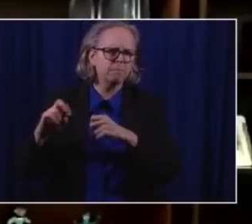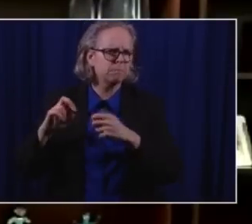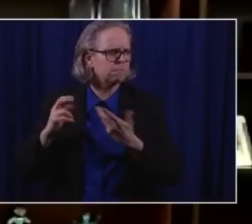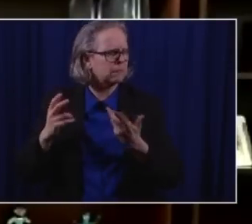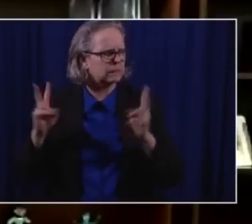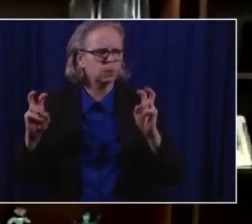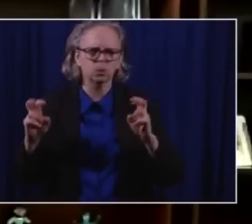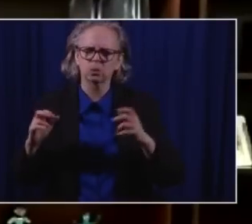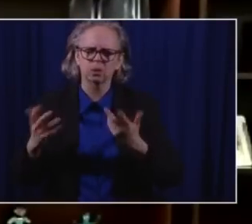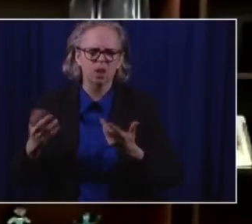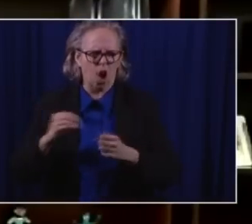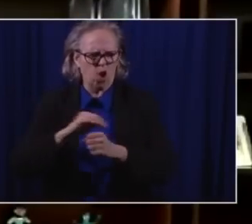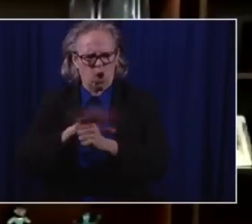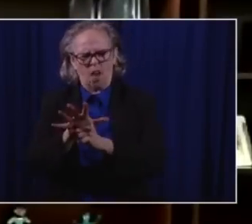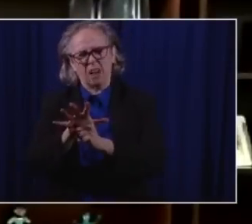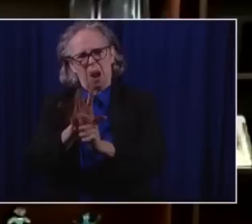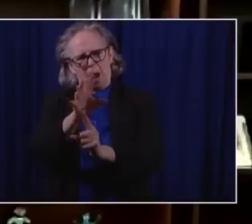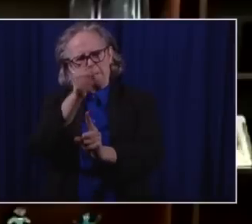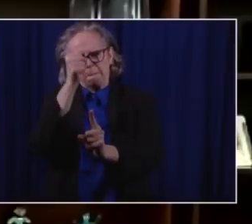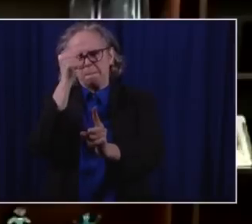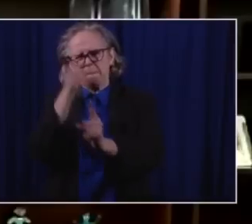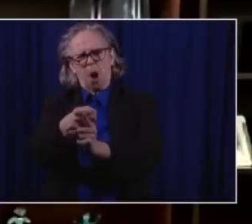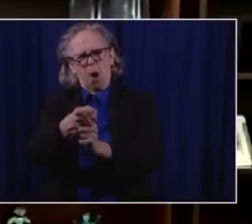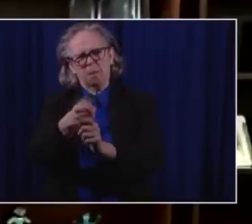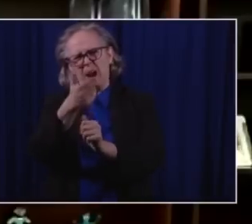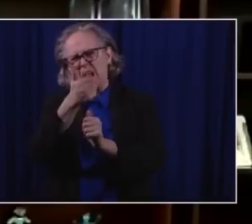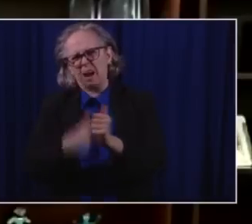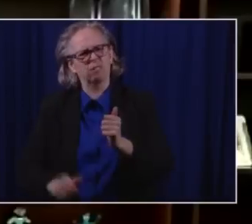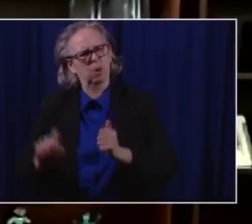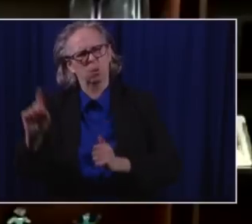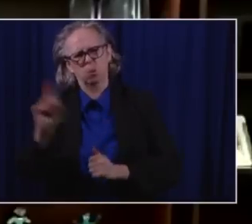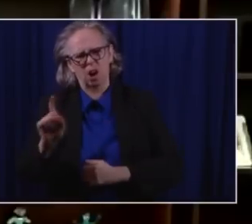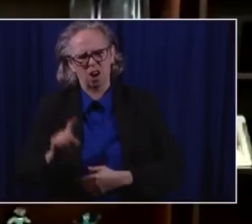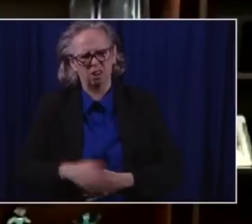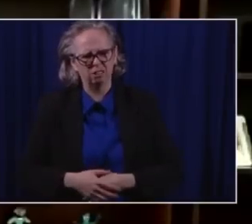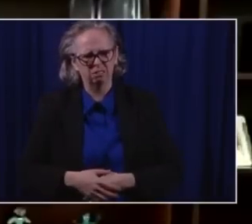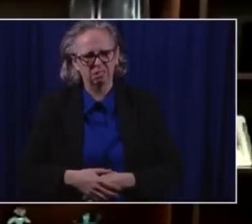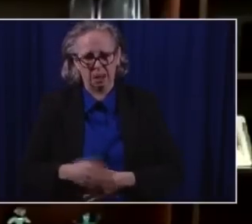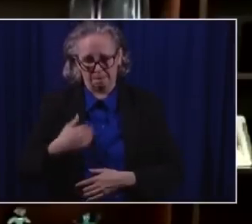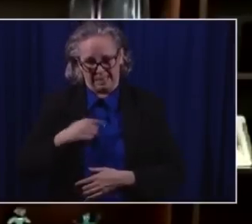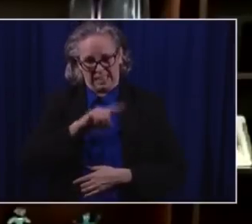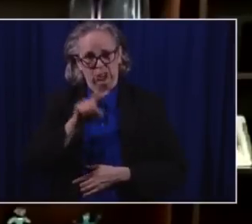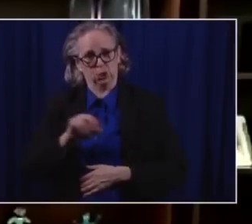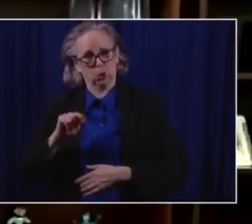throughout your just your whole region. I'm just going to echo what the my colleagues have said